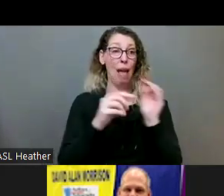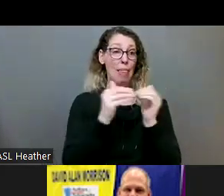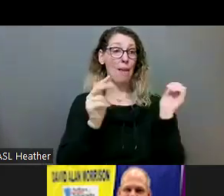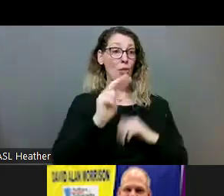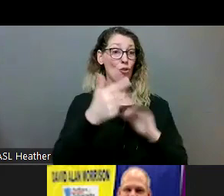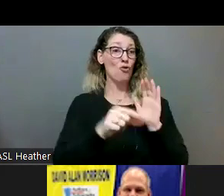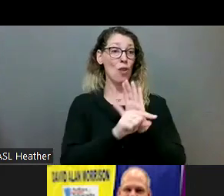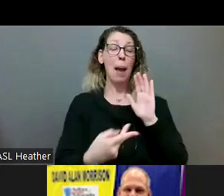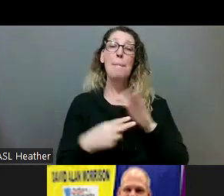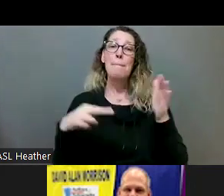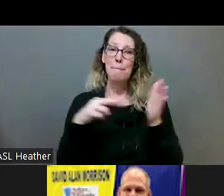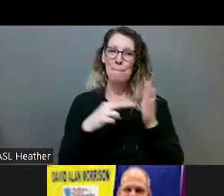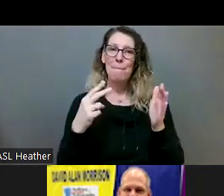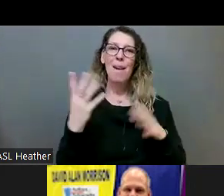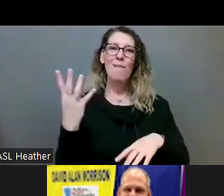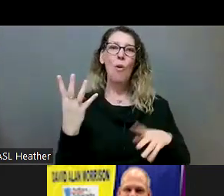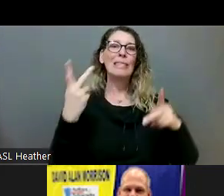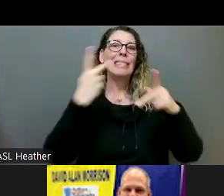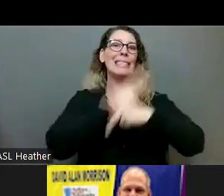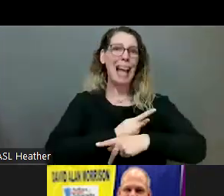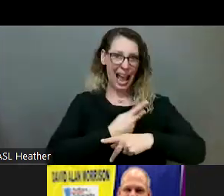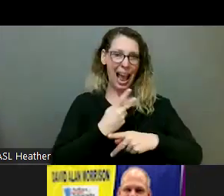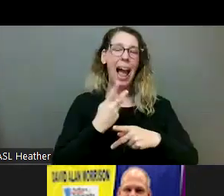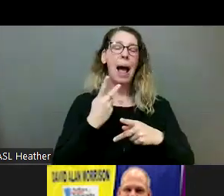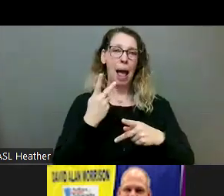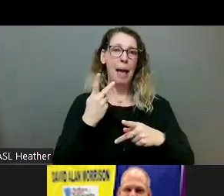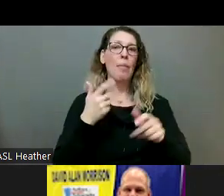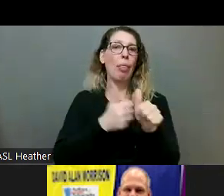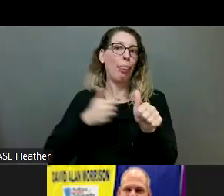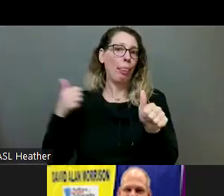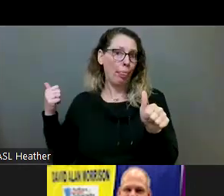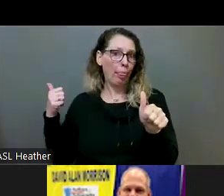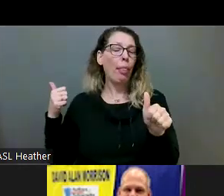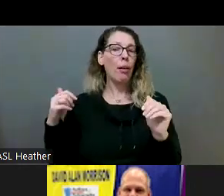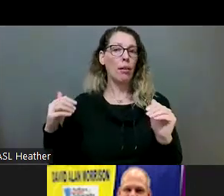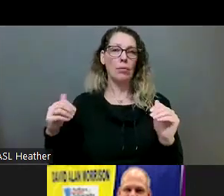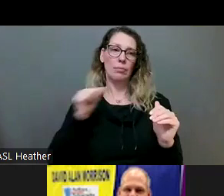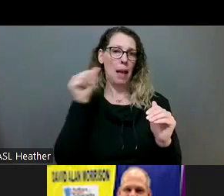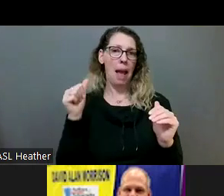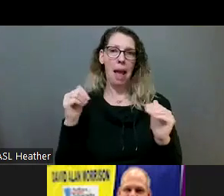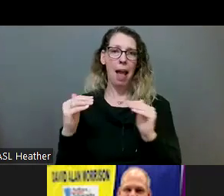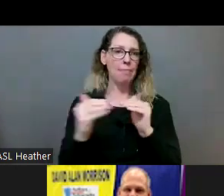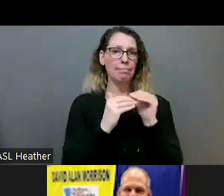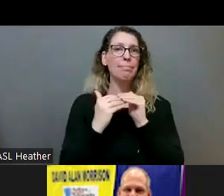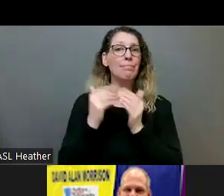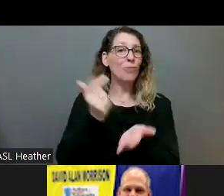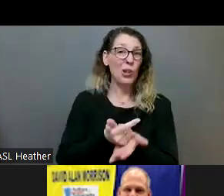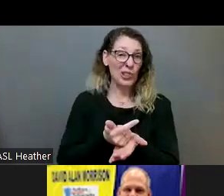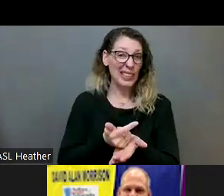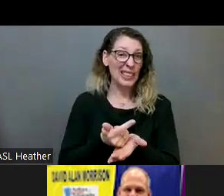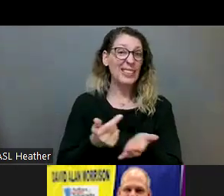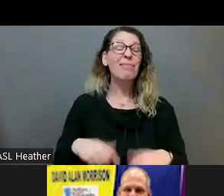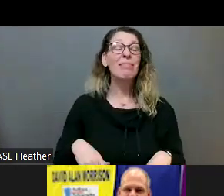more likely than their proficient third grade peers to not graduate; and lastly, in the high